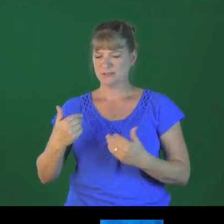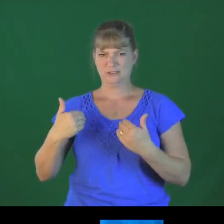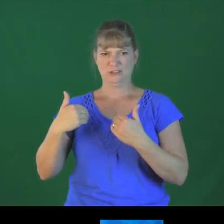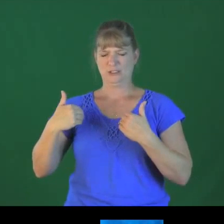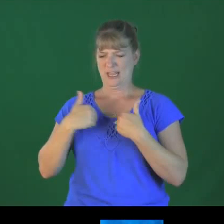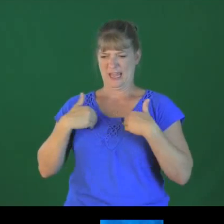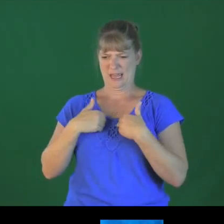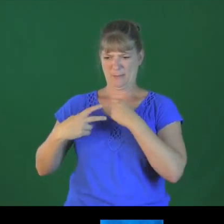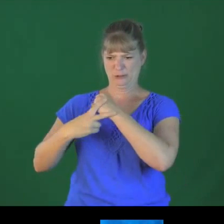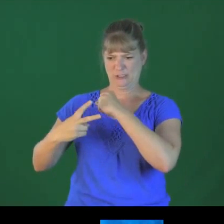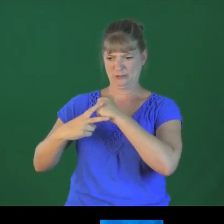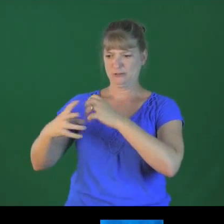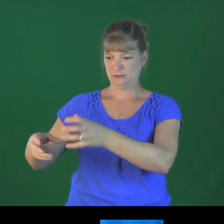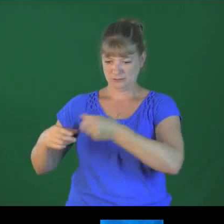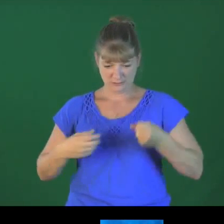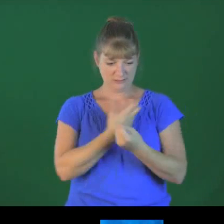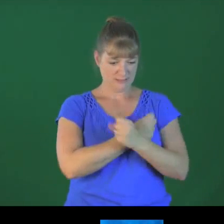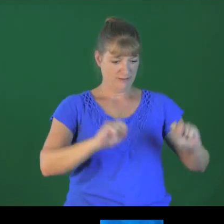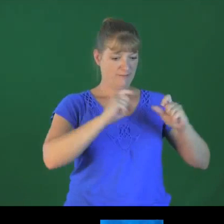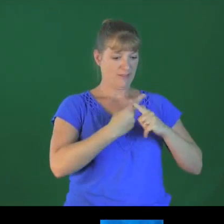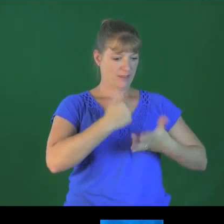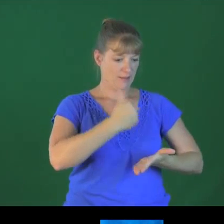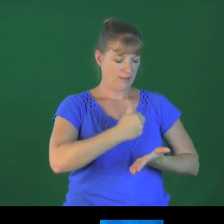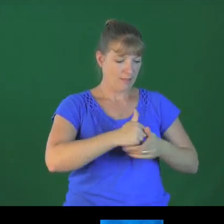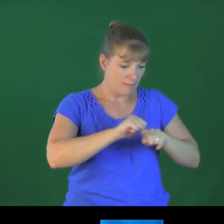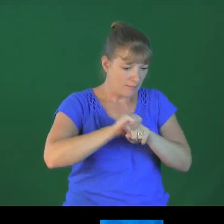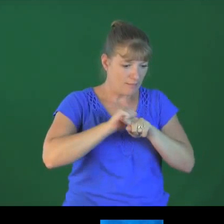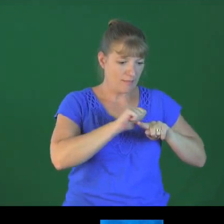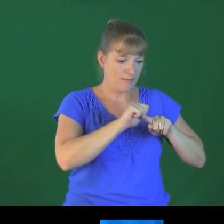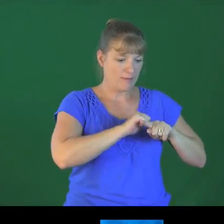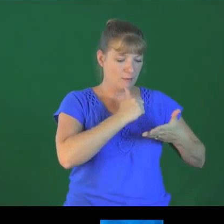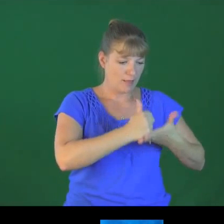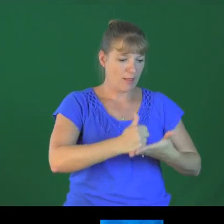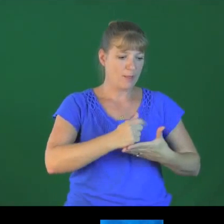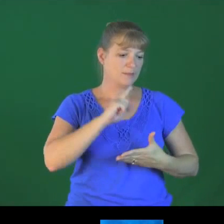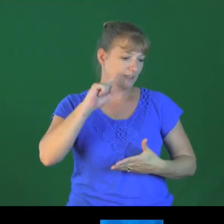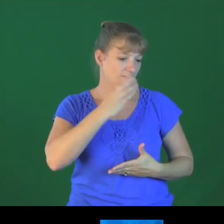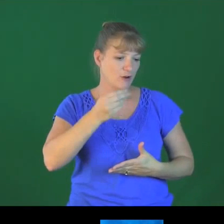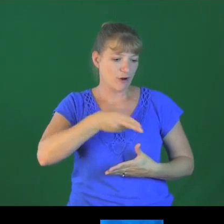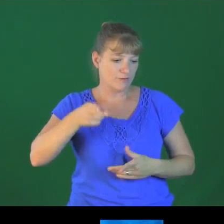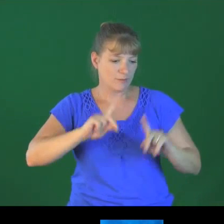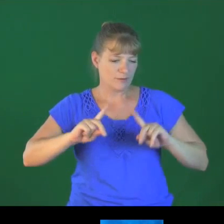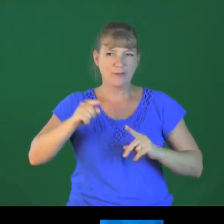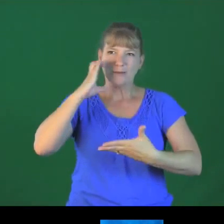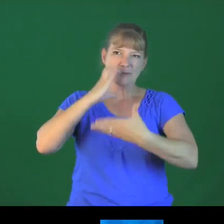and then trains them to assist Deaf and hard of hearing people. In this picture, which little bit dated